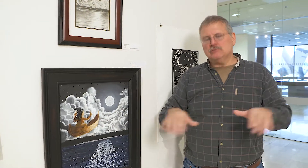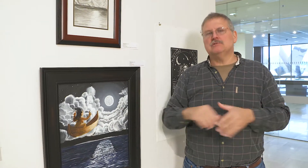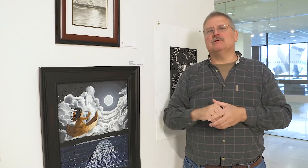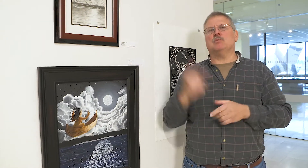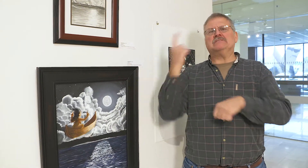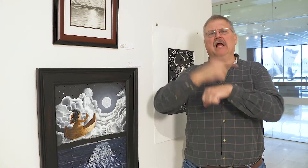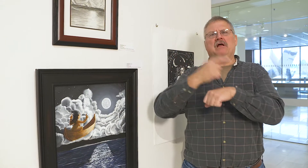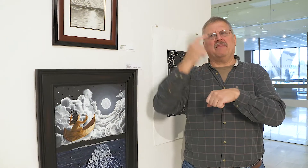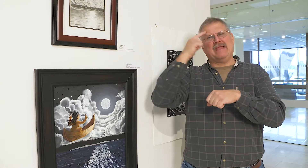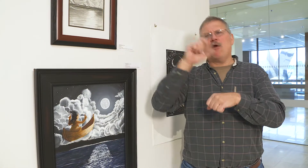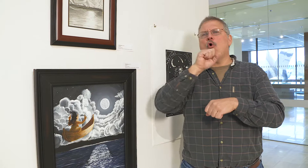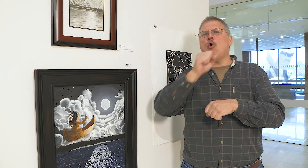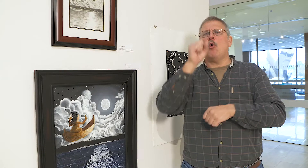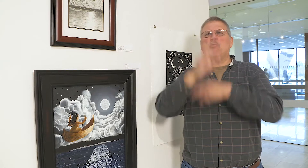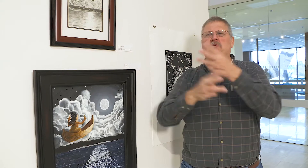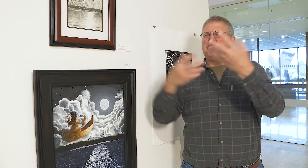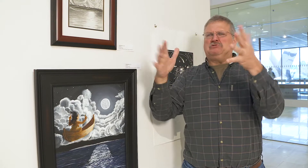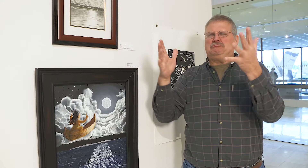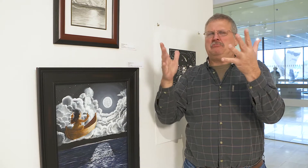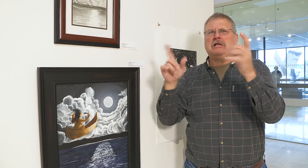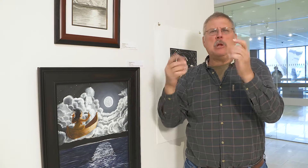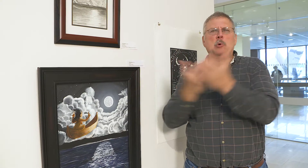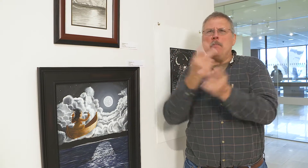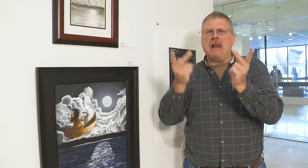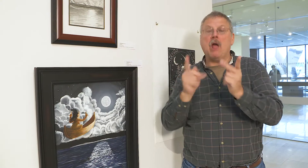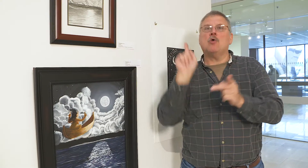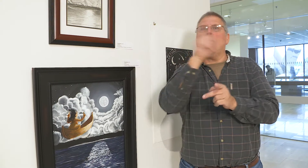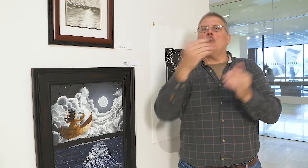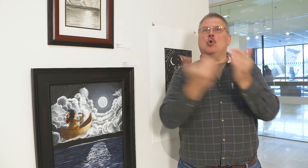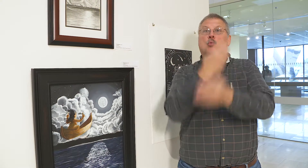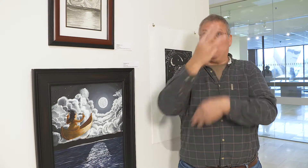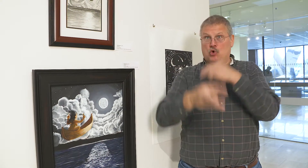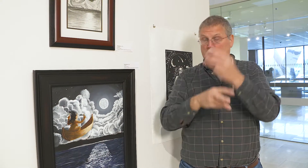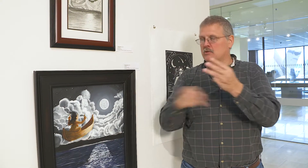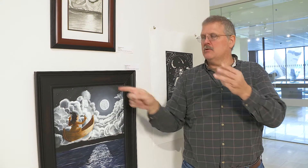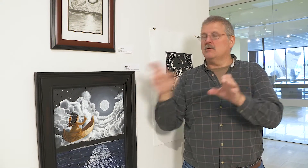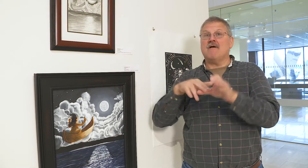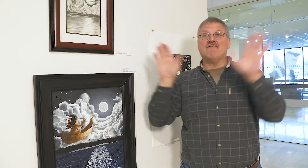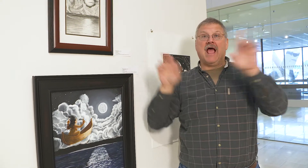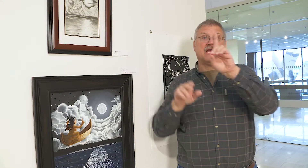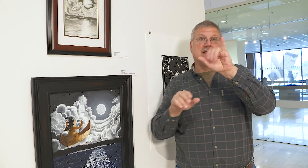Here, the woman travels the world giving birth to deaf children. One day Mother realized the old world was finished